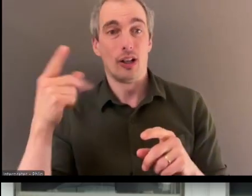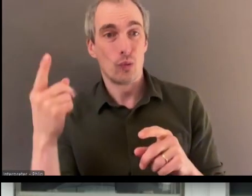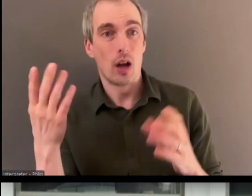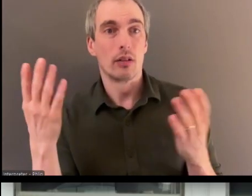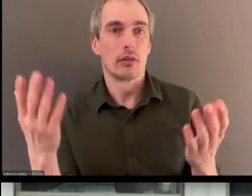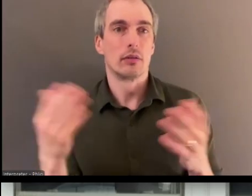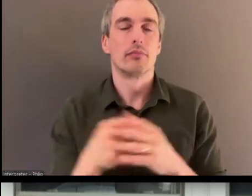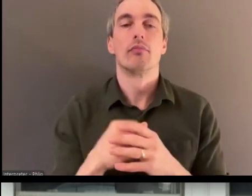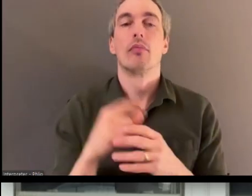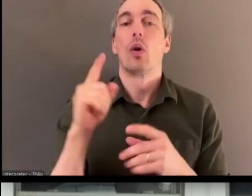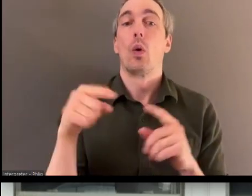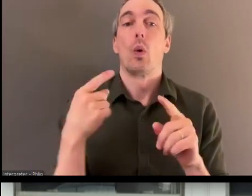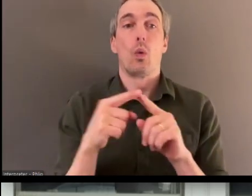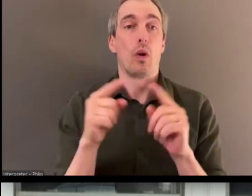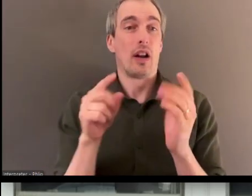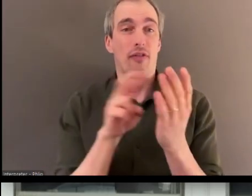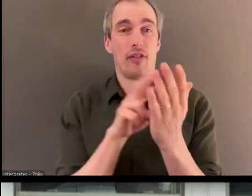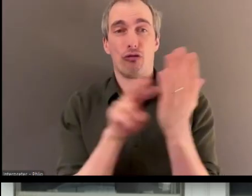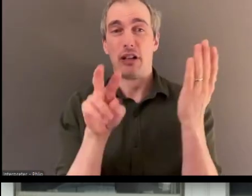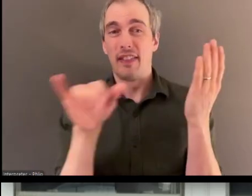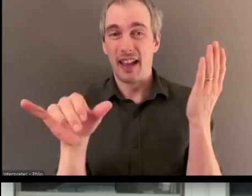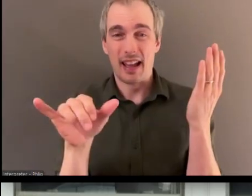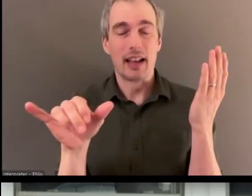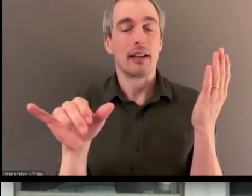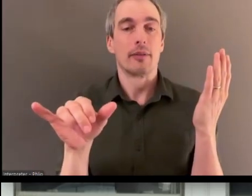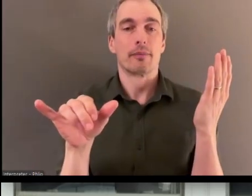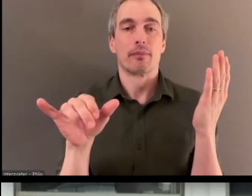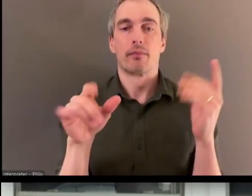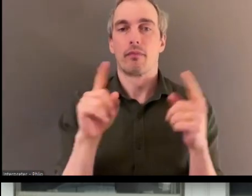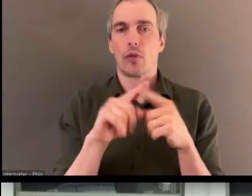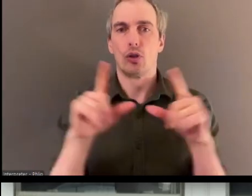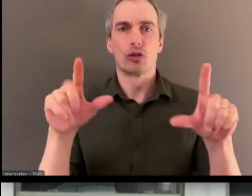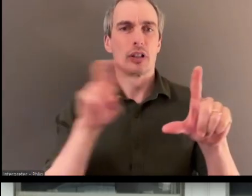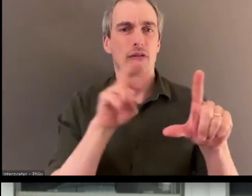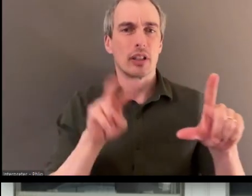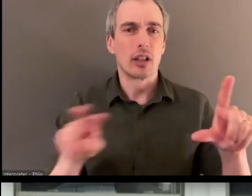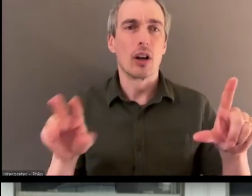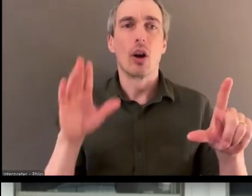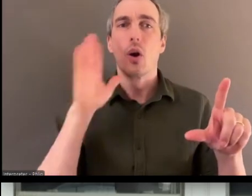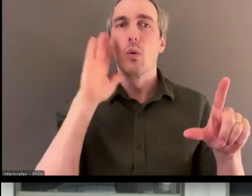h1 tag, it gets my paper, heading level 1. These are the same thing.